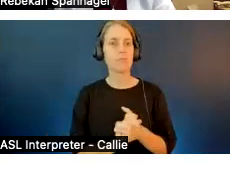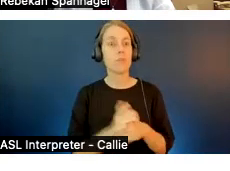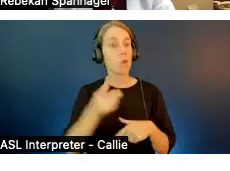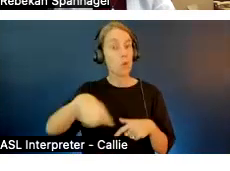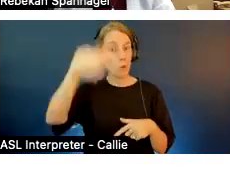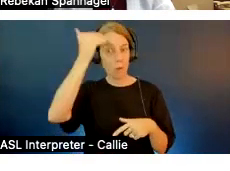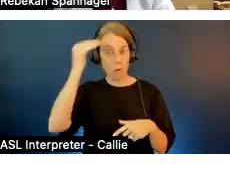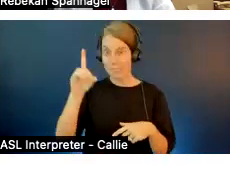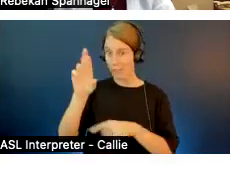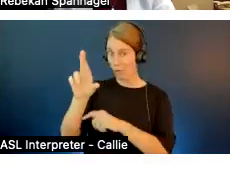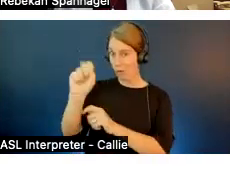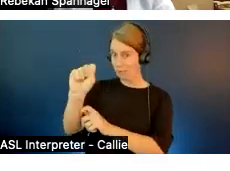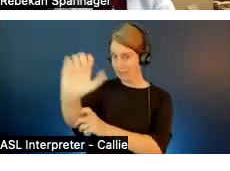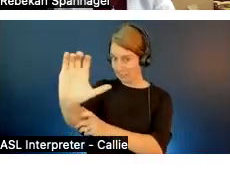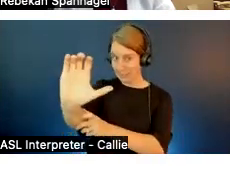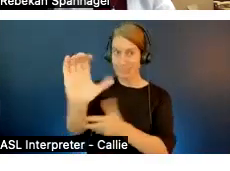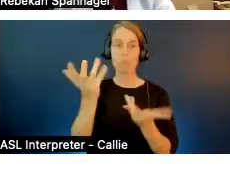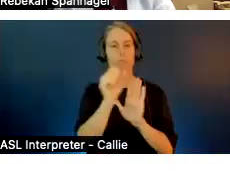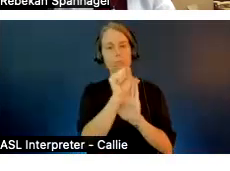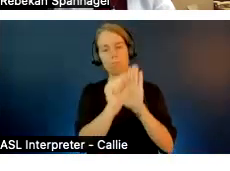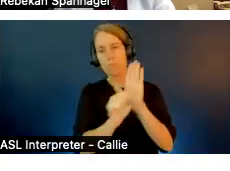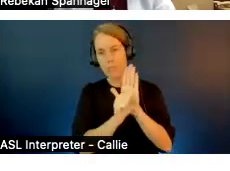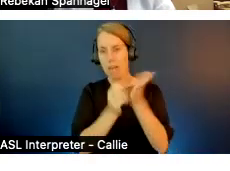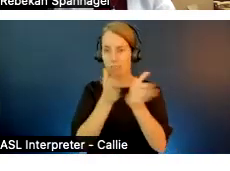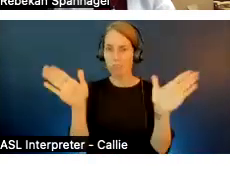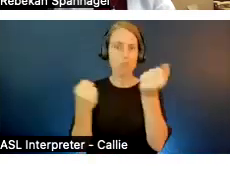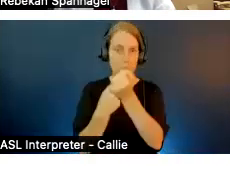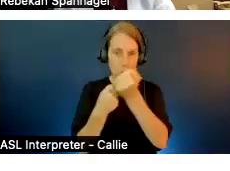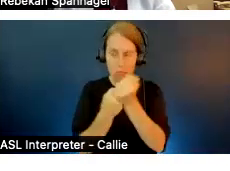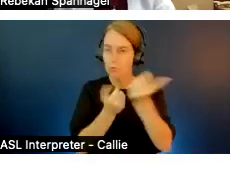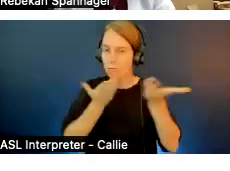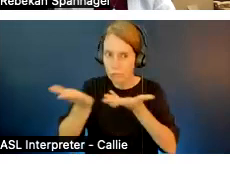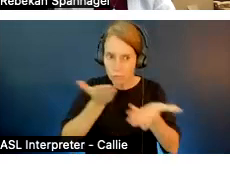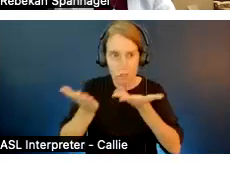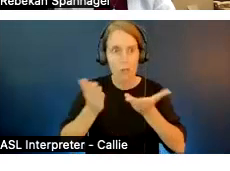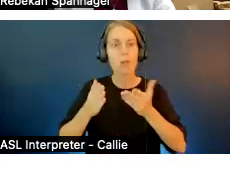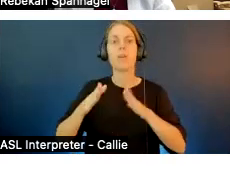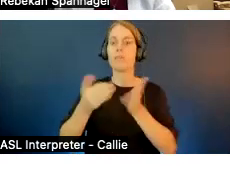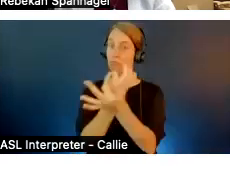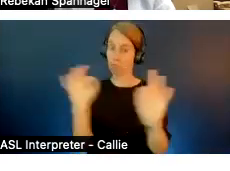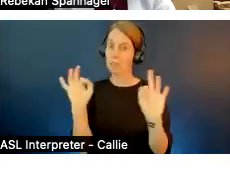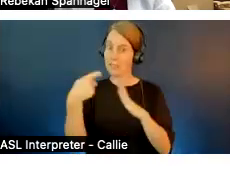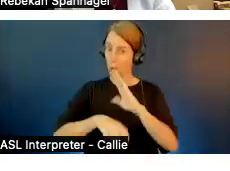information referral sometimes representation and trainings like today so let's go to next slides